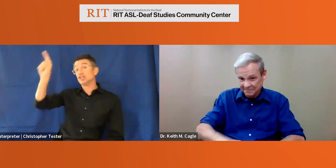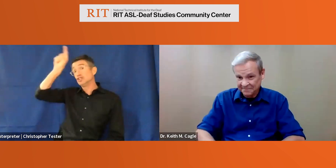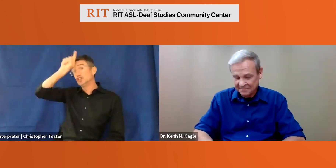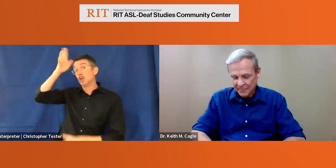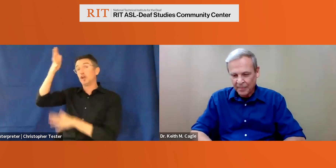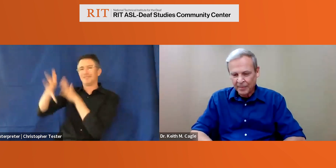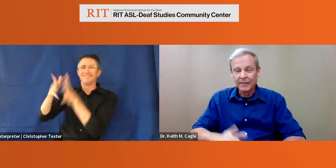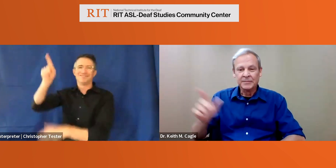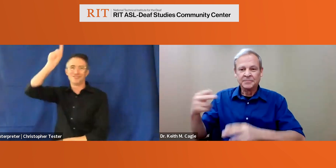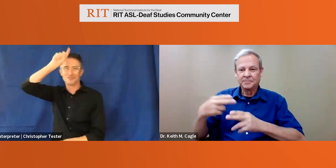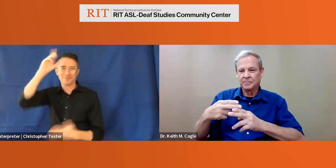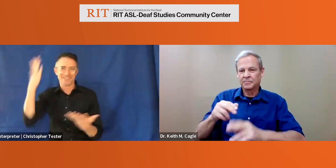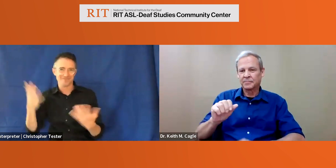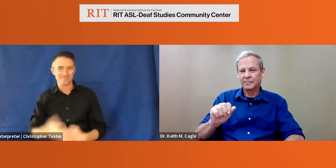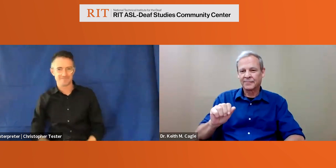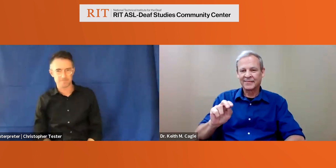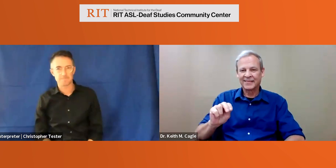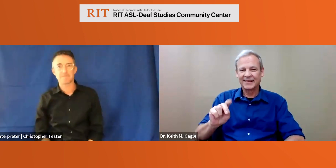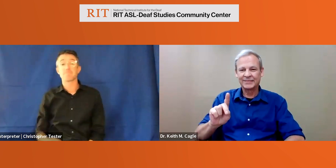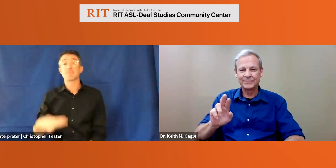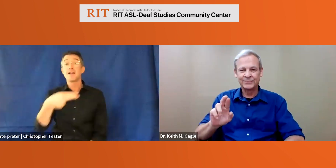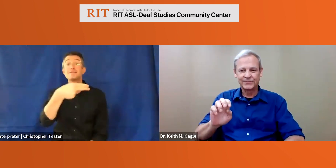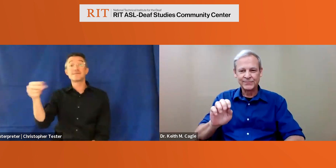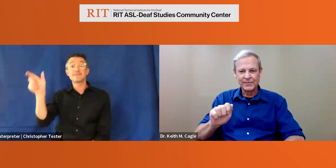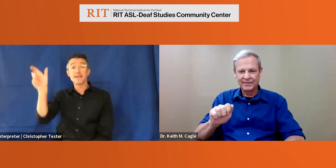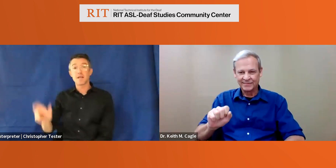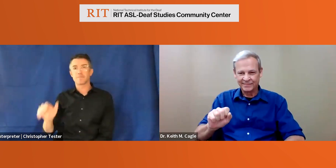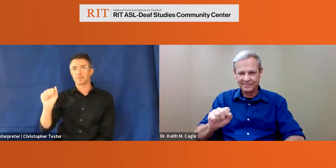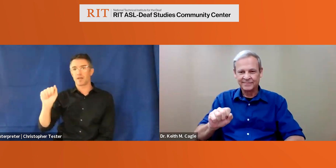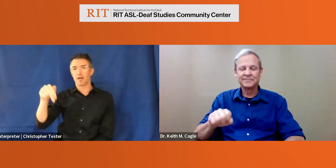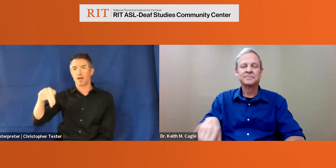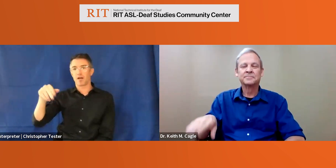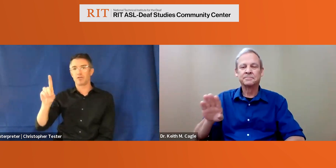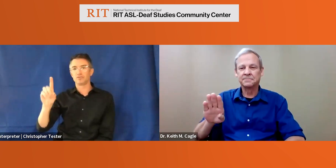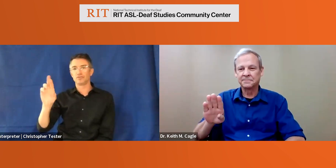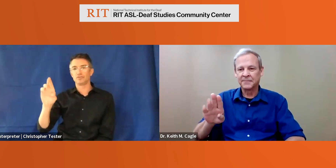There are two different signs for Germany, and the second one is most appropriate.